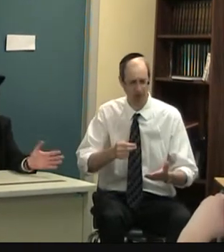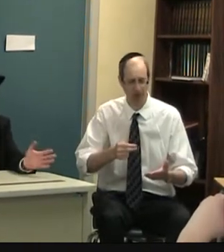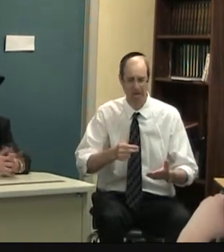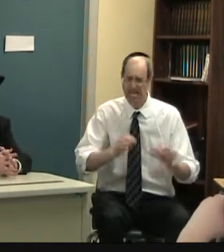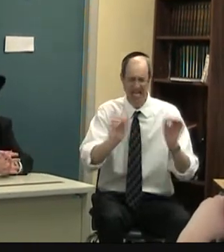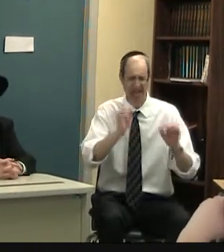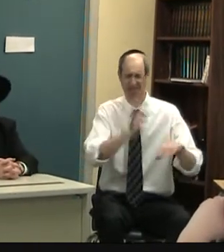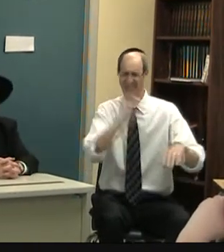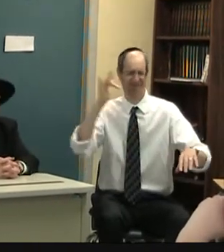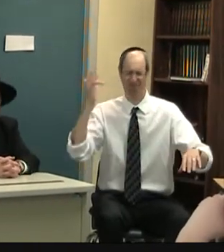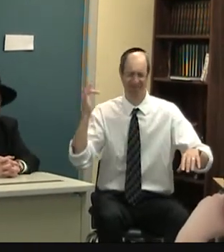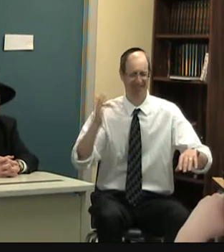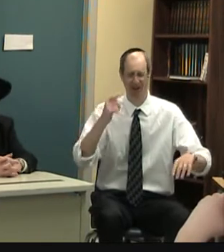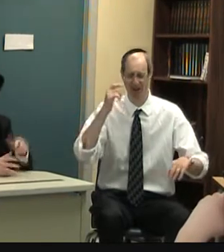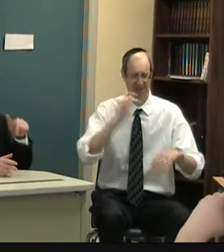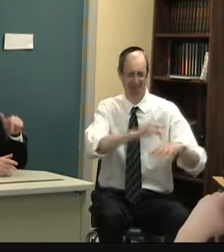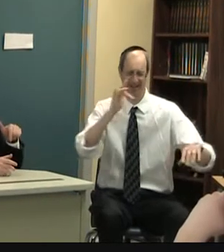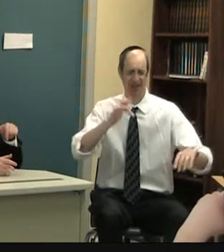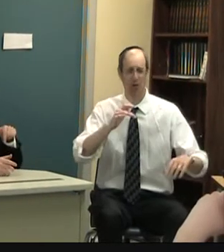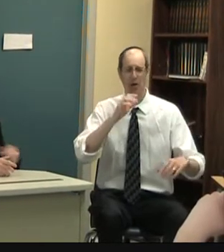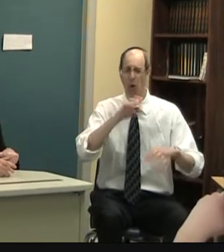To do with the man with that i'll hava and she says i want a divorce